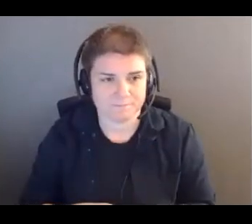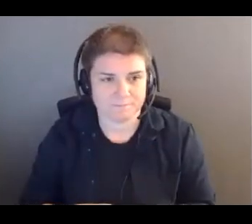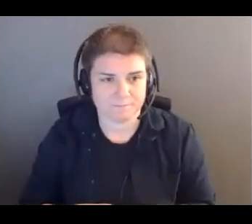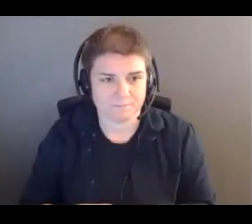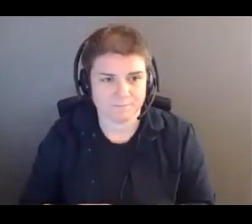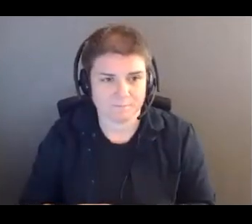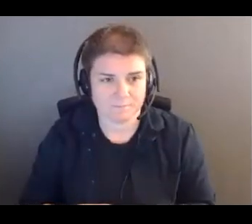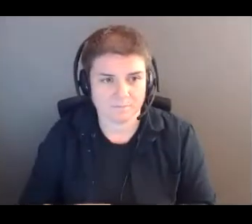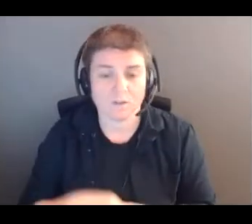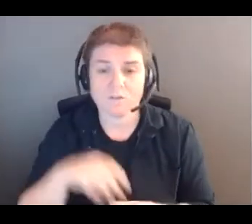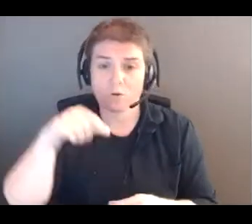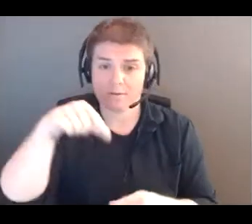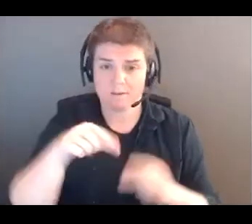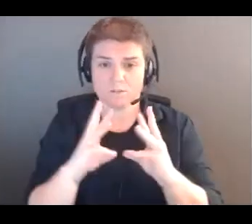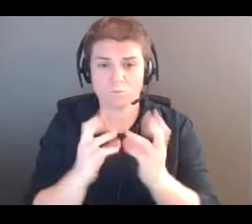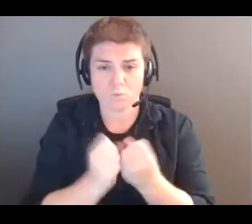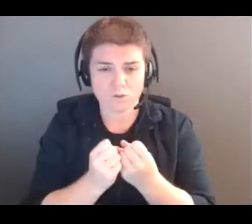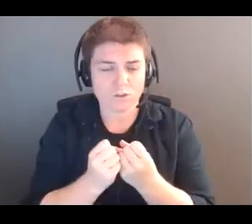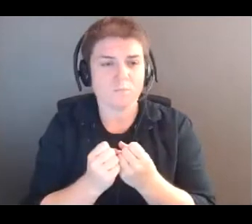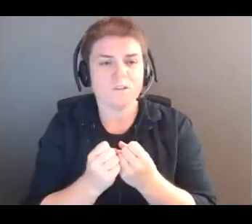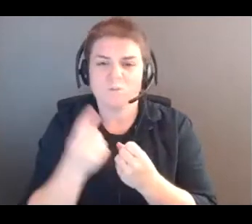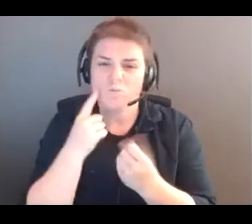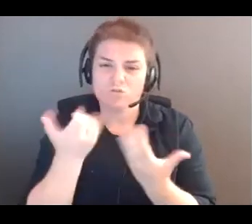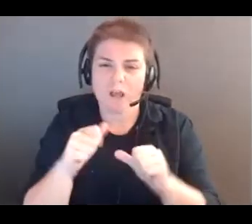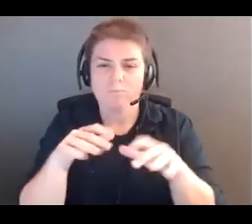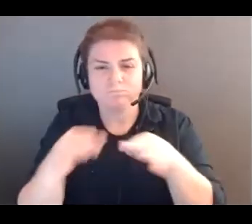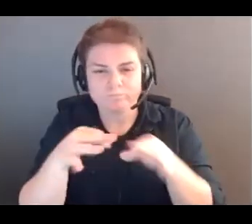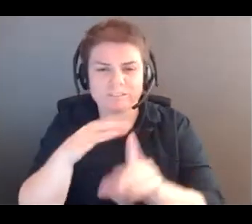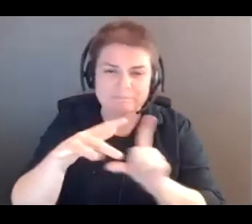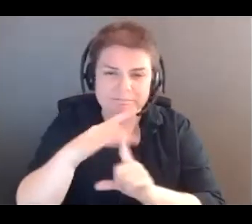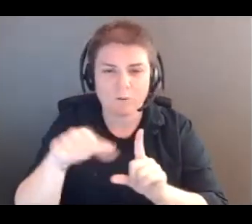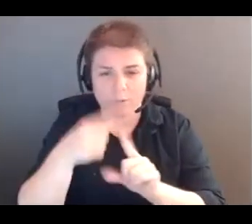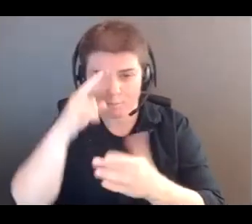this session is to provide more context around the purpose, eligibility, and criteria of